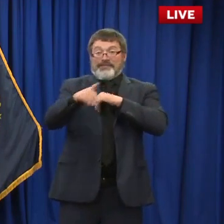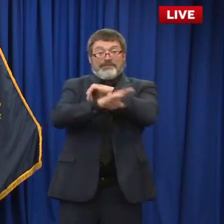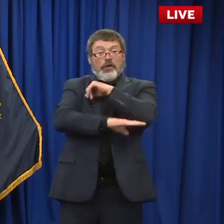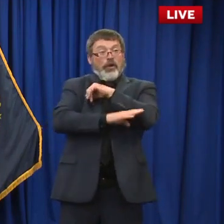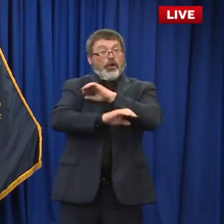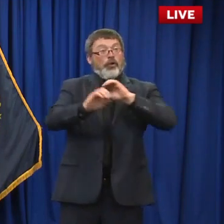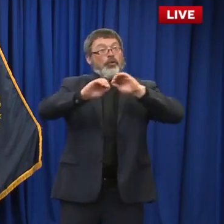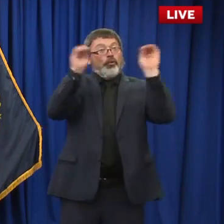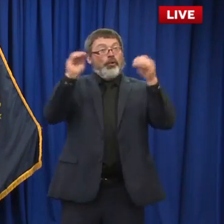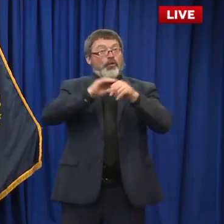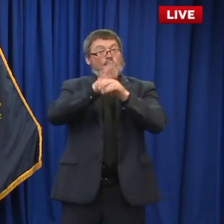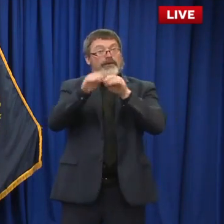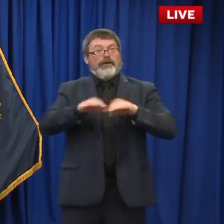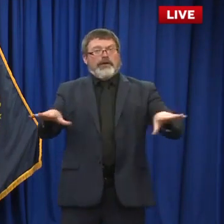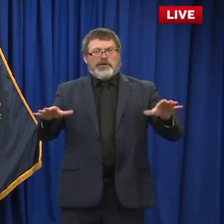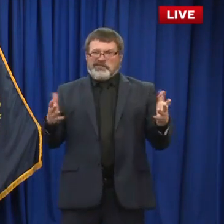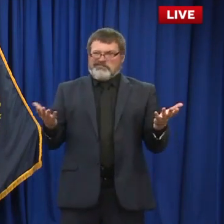THAT'S THE MOST IMPORTANT PART OF IT.